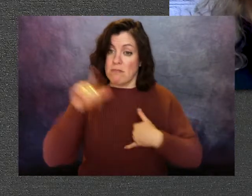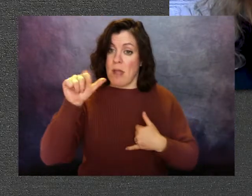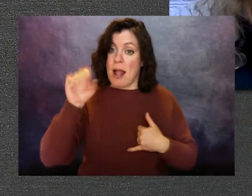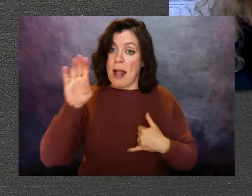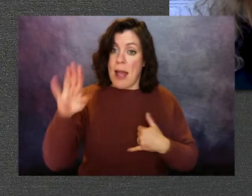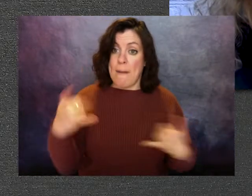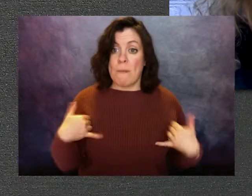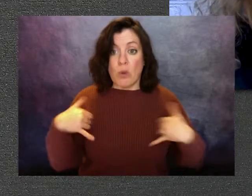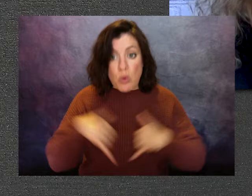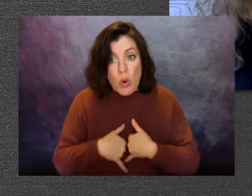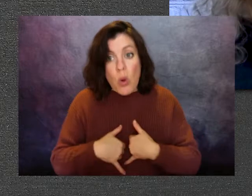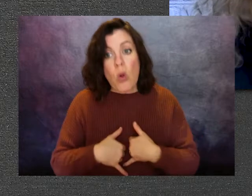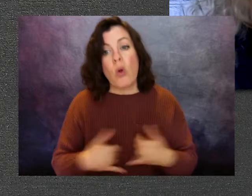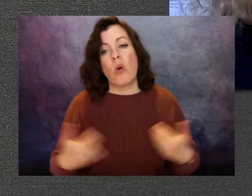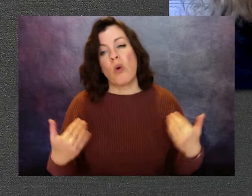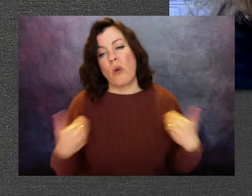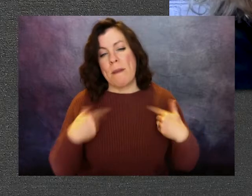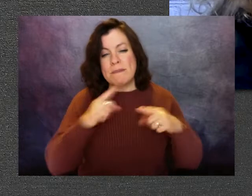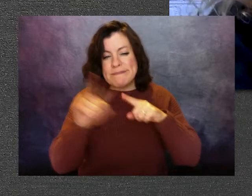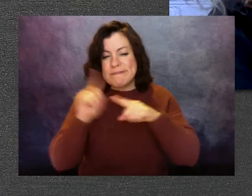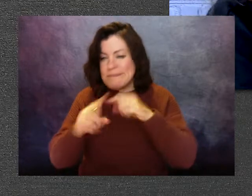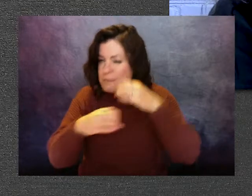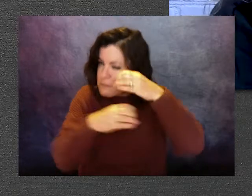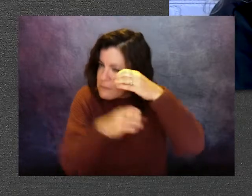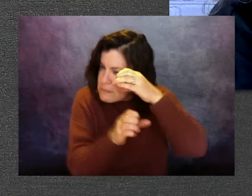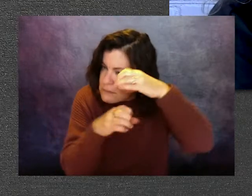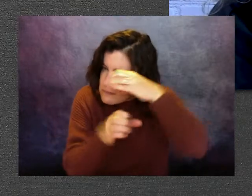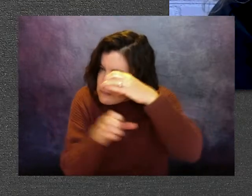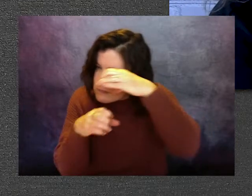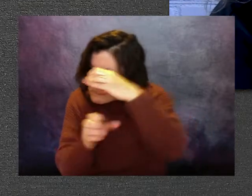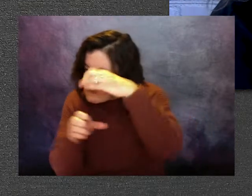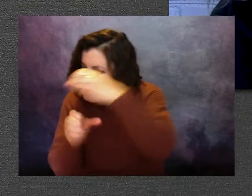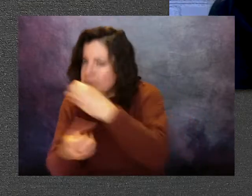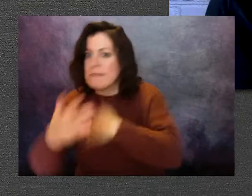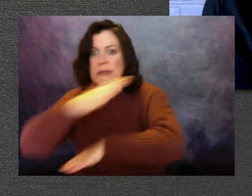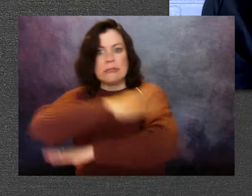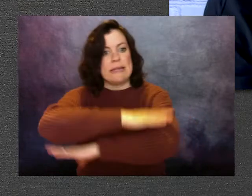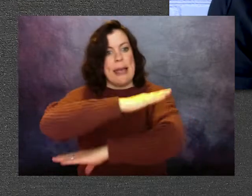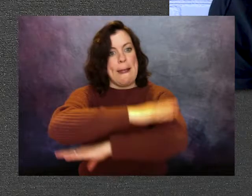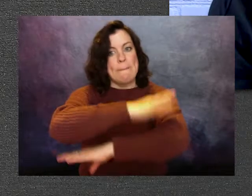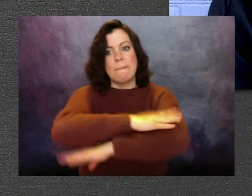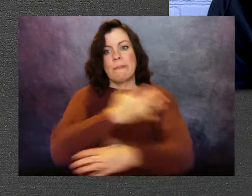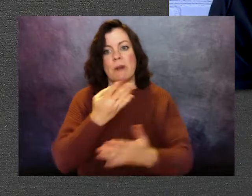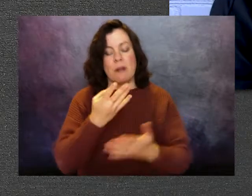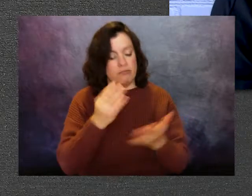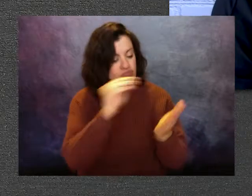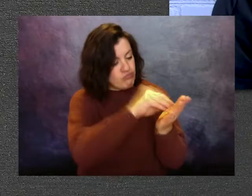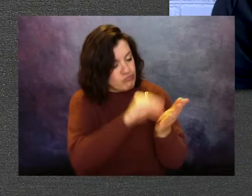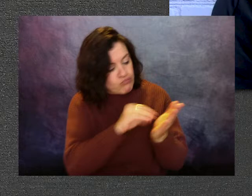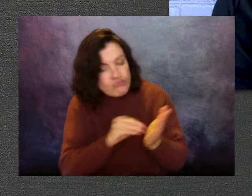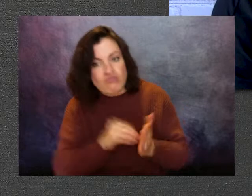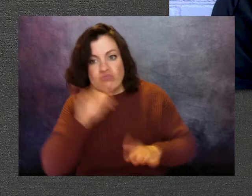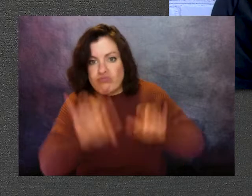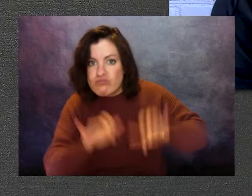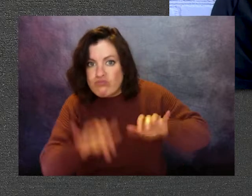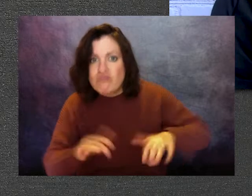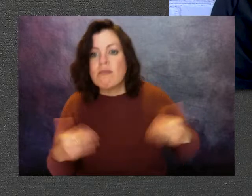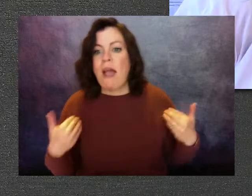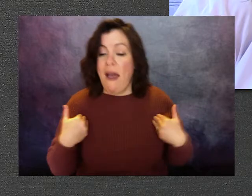special tables, they have charts where they have write things about the animals. They use a lot of special tools.